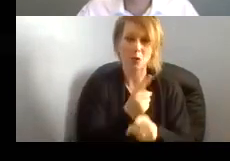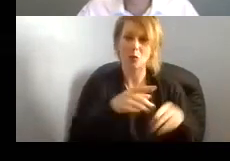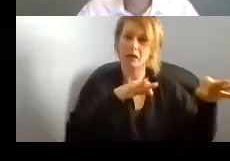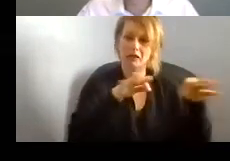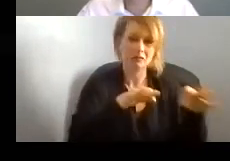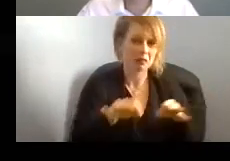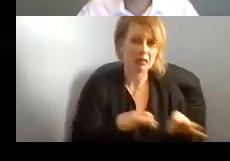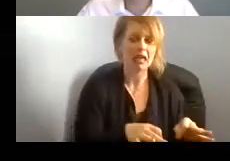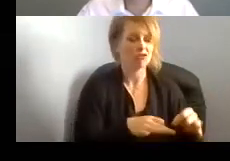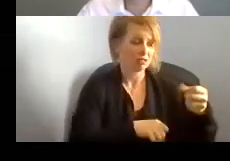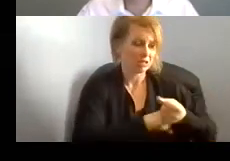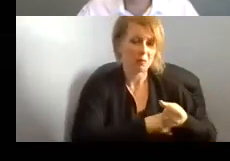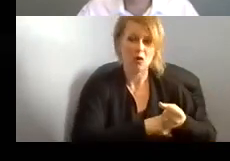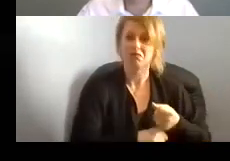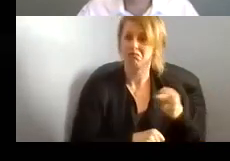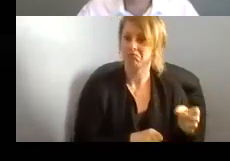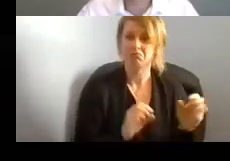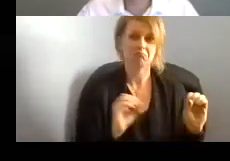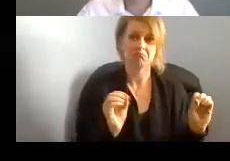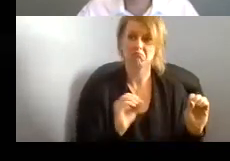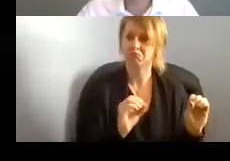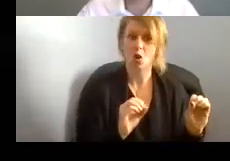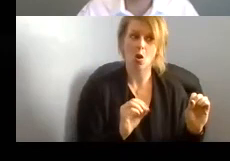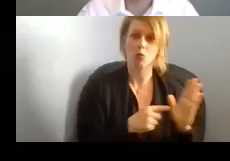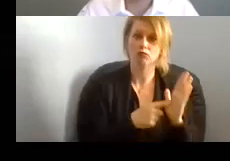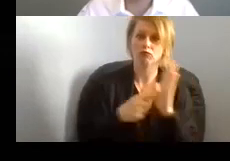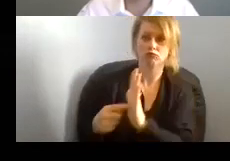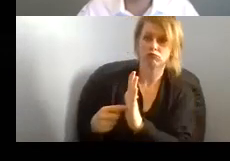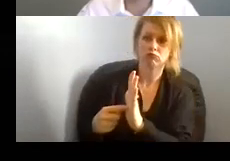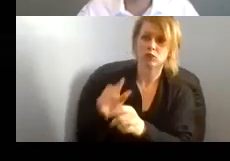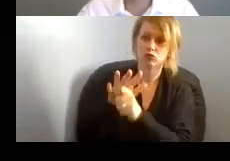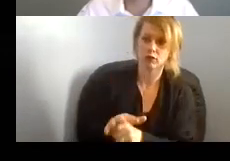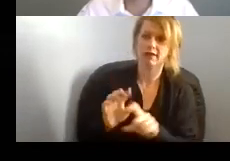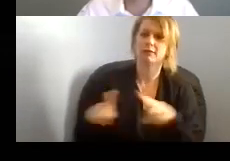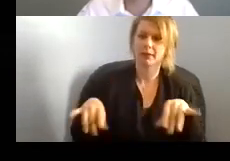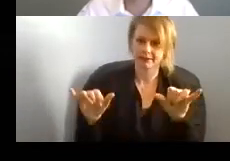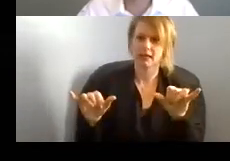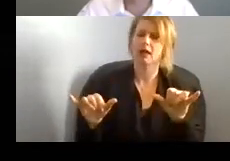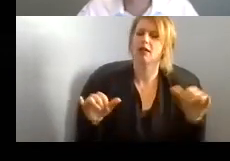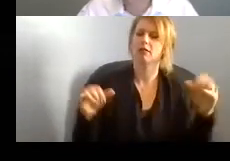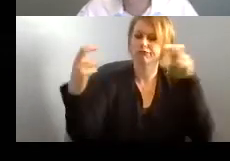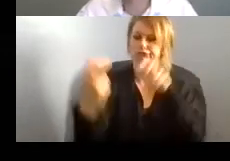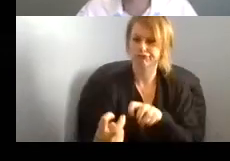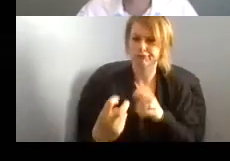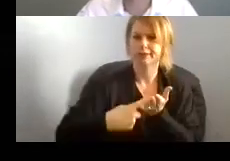He was having no significant distress, but they brought him in just to talk with me because they wanted to make sure they did everything possible